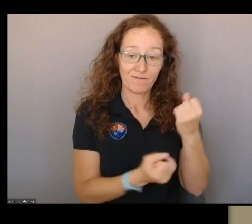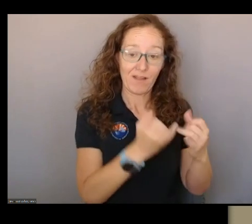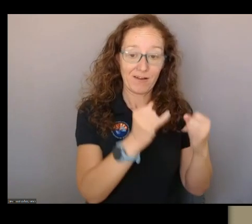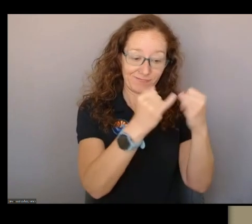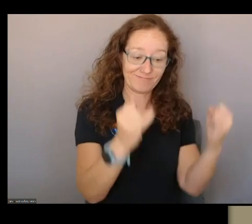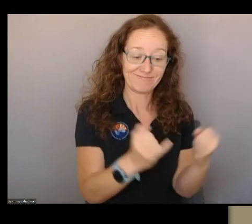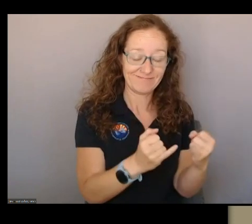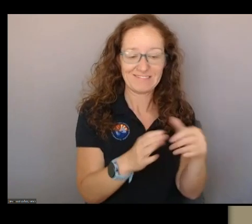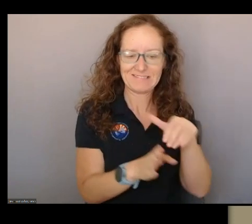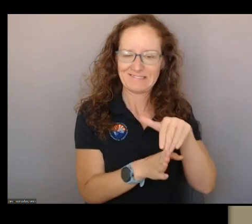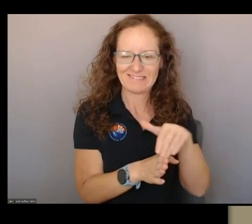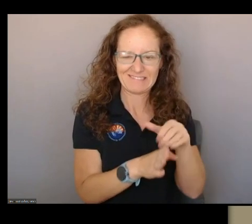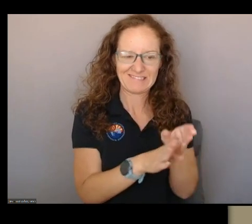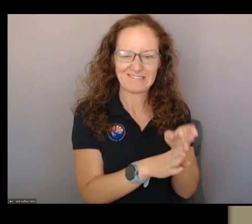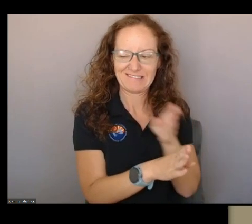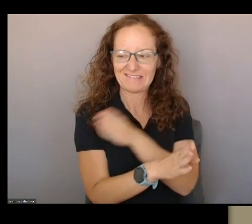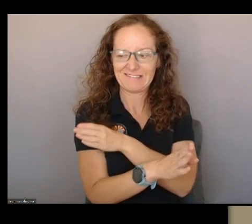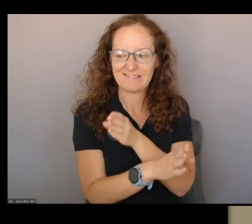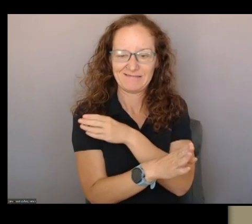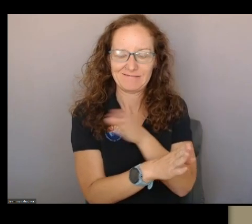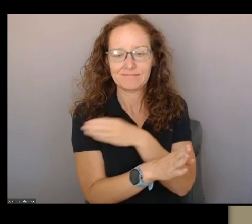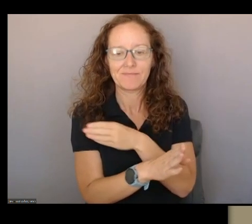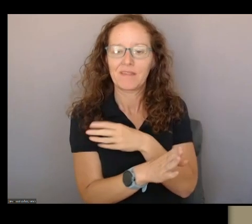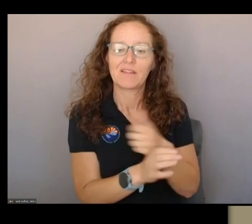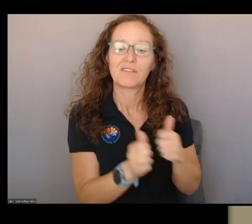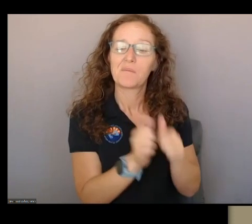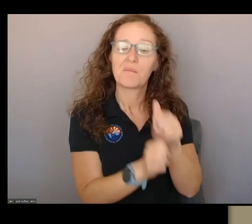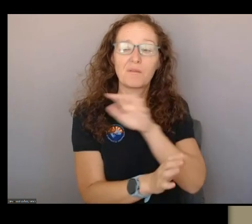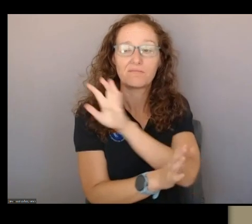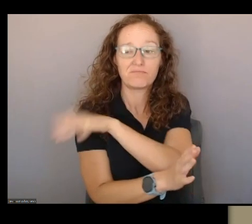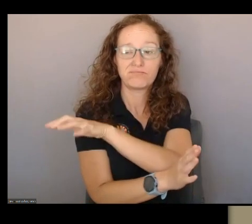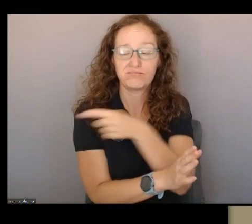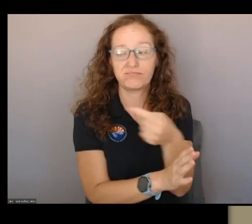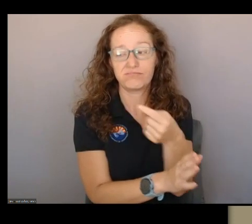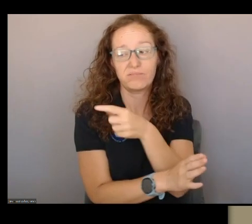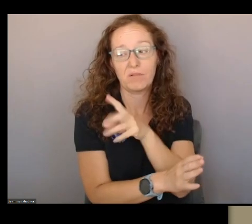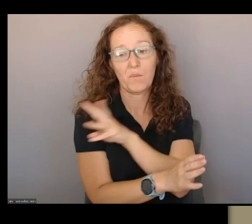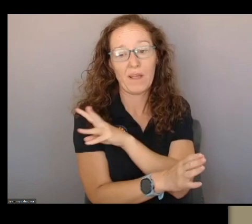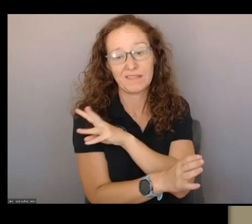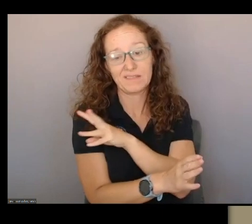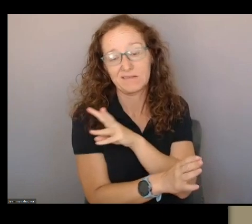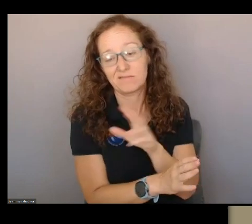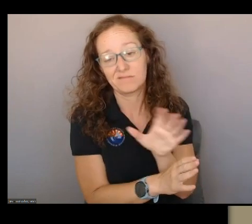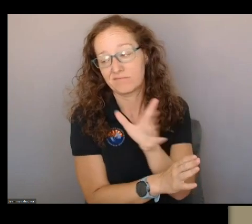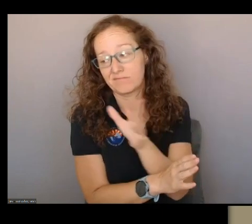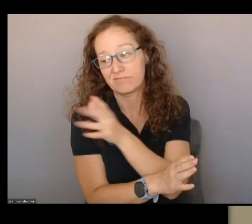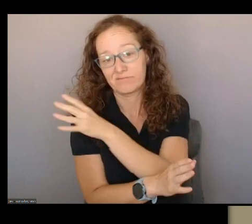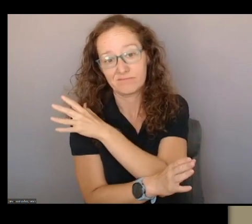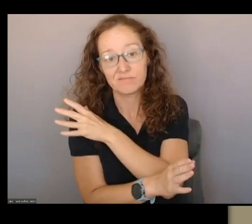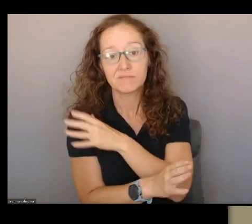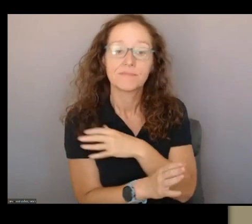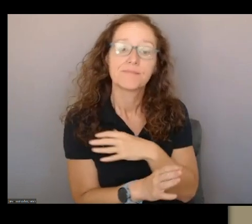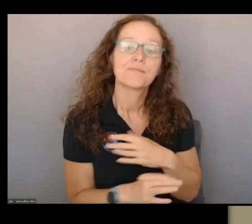us today across Western New Mexico, Northwest New Mexico. Um again, we do have that slight chance today but